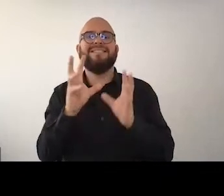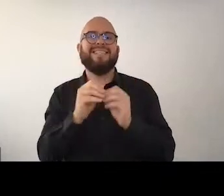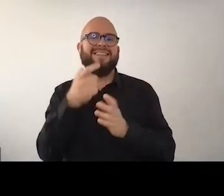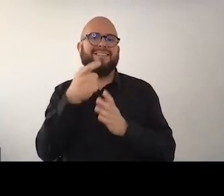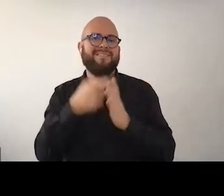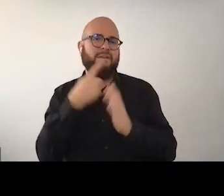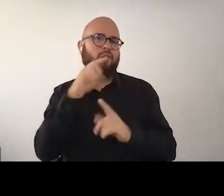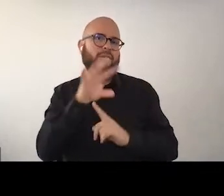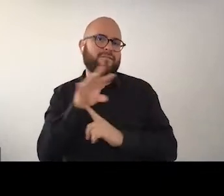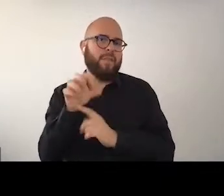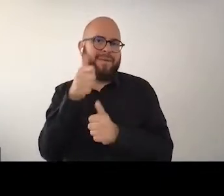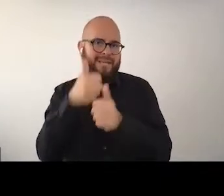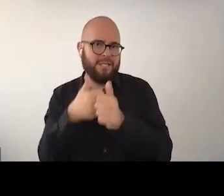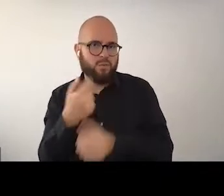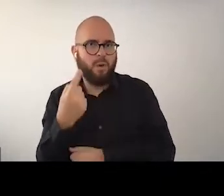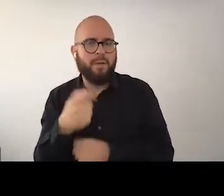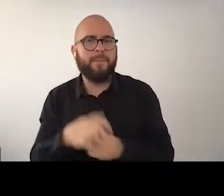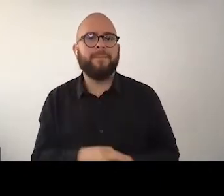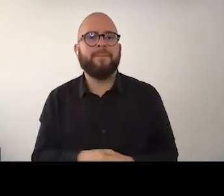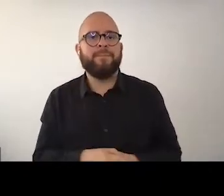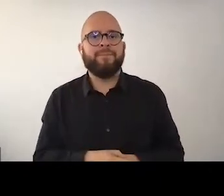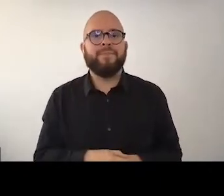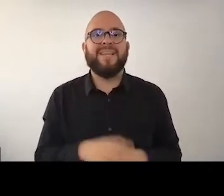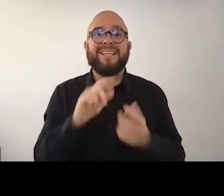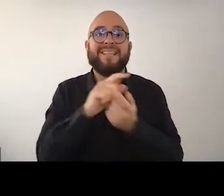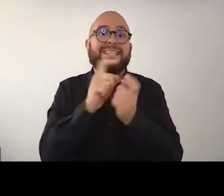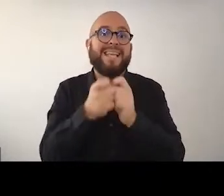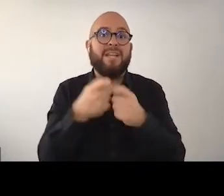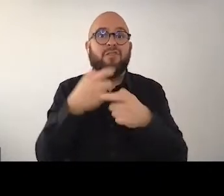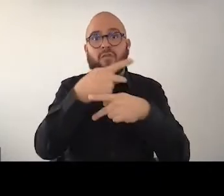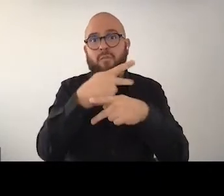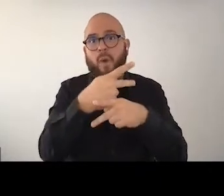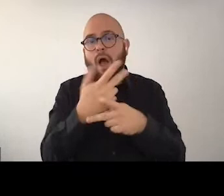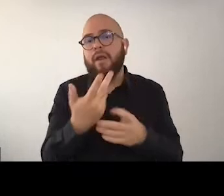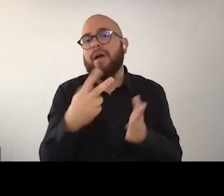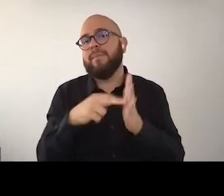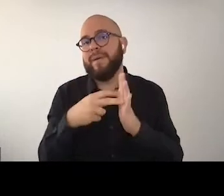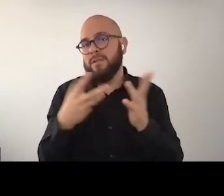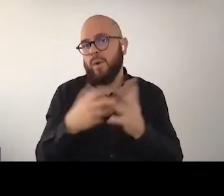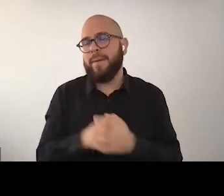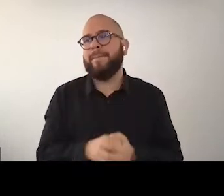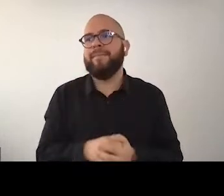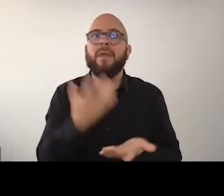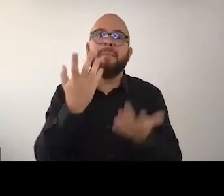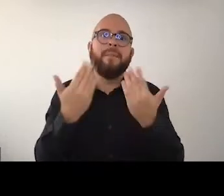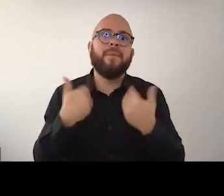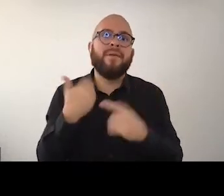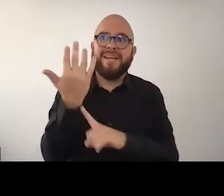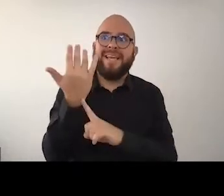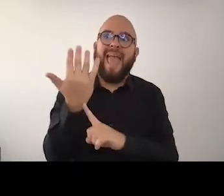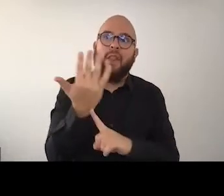The change of product in the same product line would be, for example, if there was a candle with different scents.